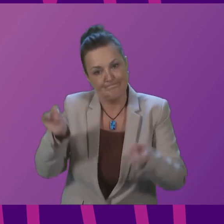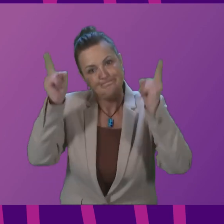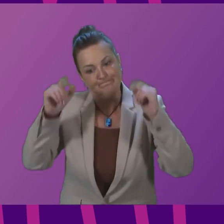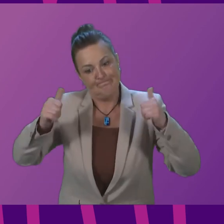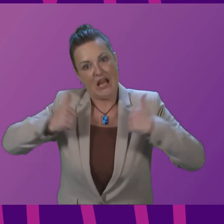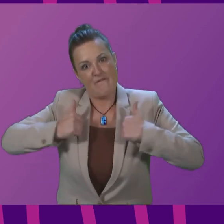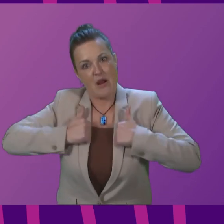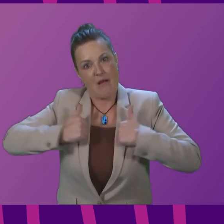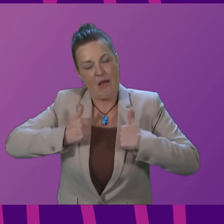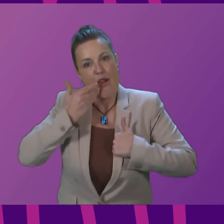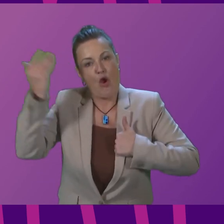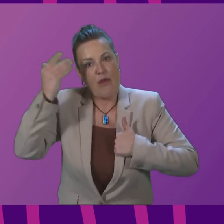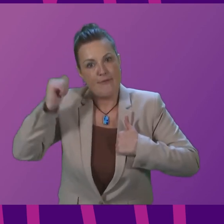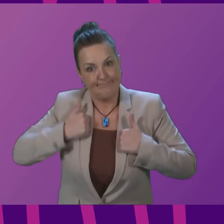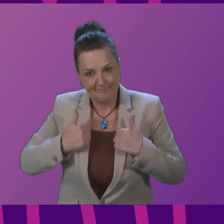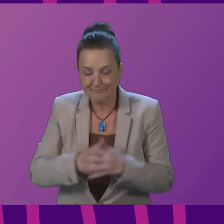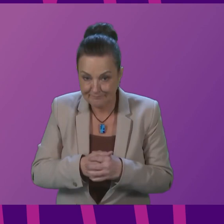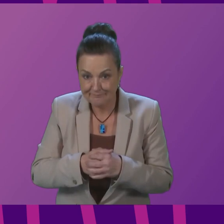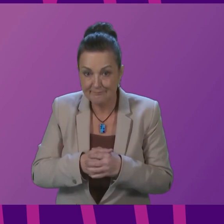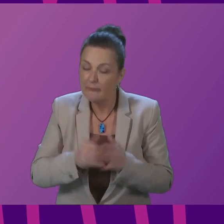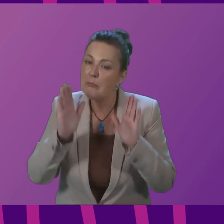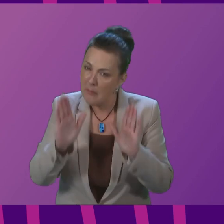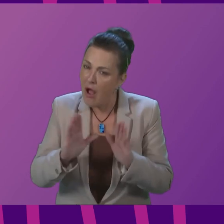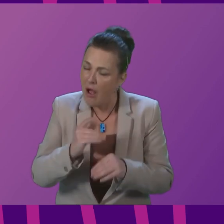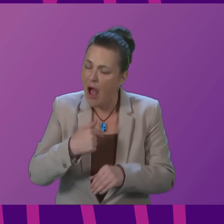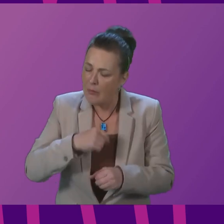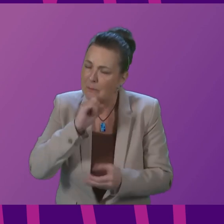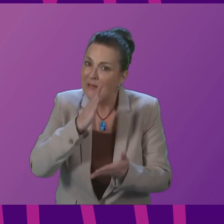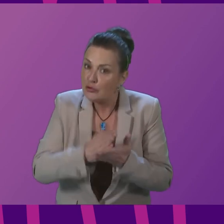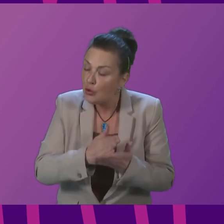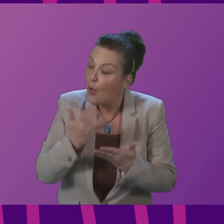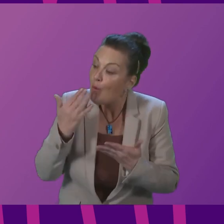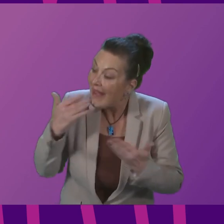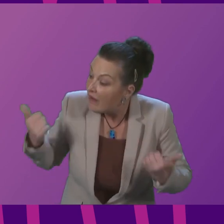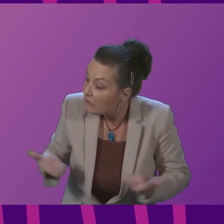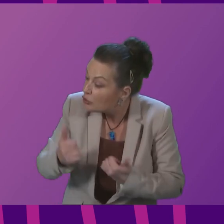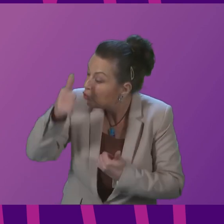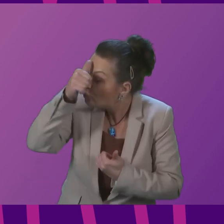I will ensure that the detail of this exchange is brought to the attention of the Lord Advocate